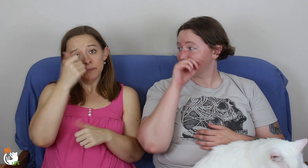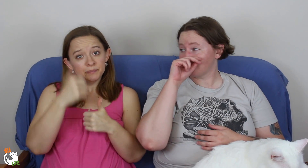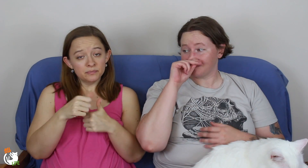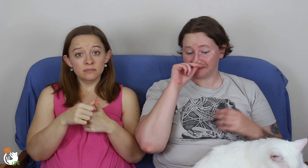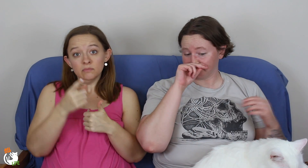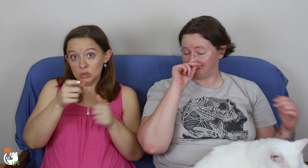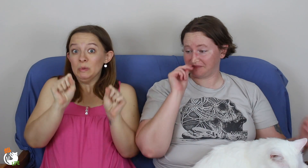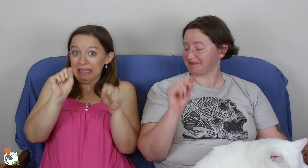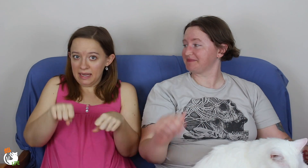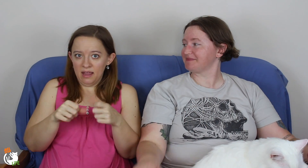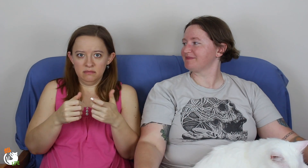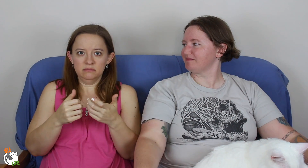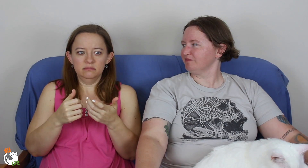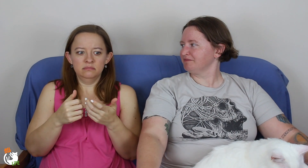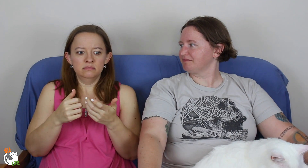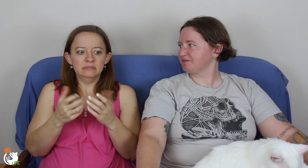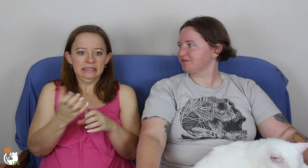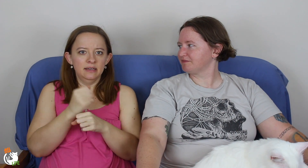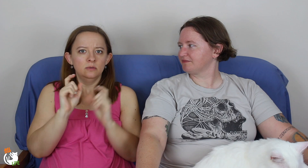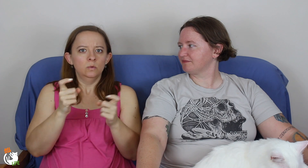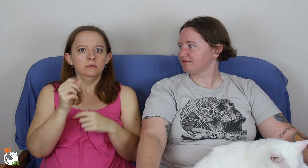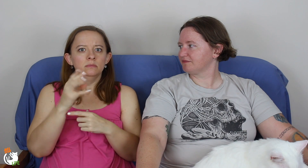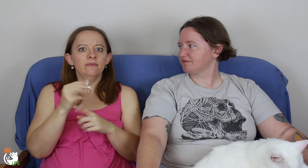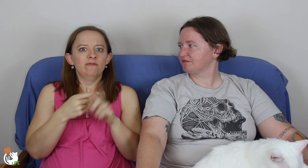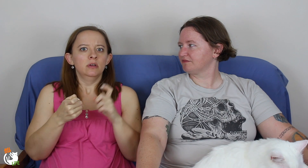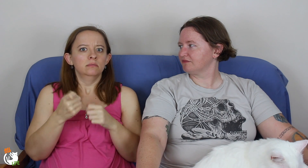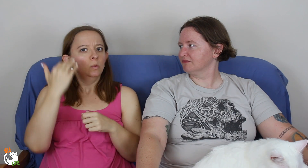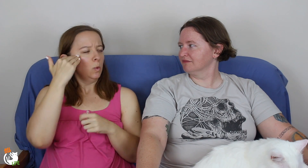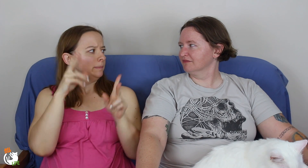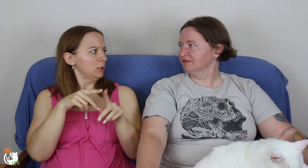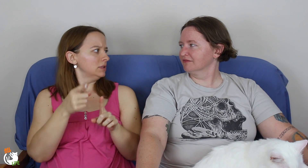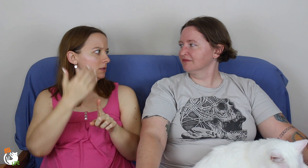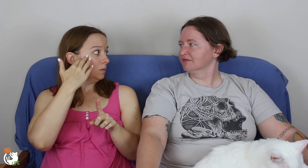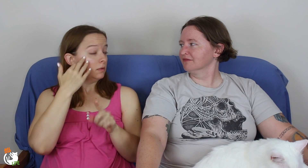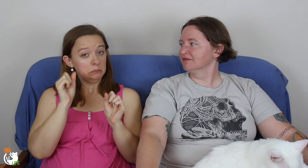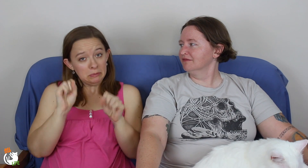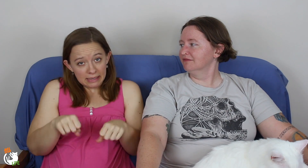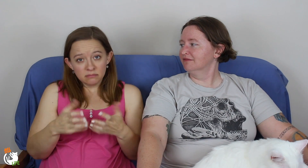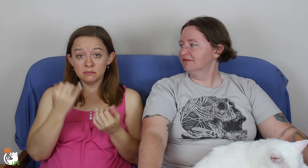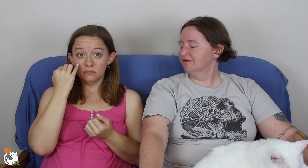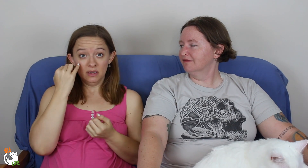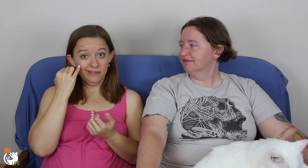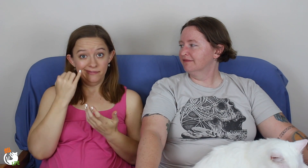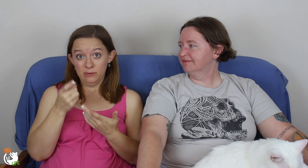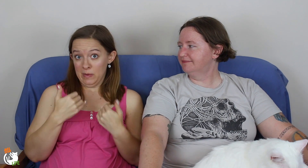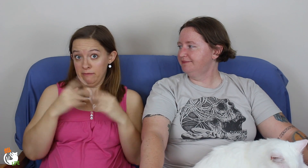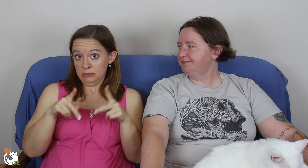[JI] Right, and also remember you can get donor sperm from a person you know. You can do that.